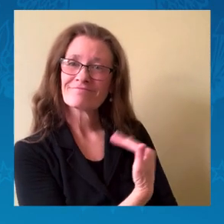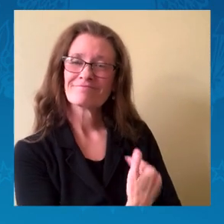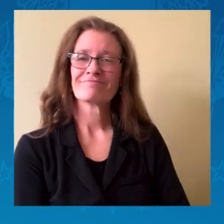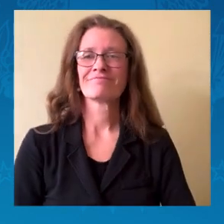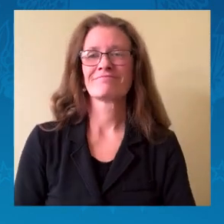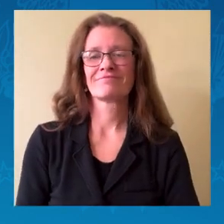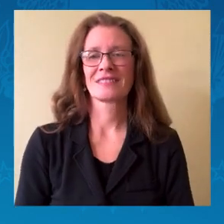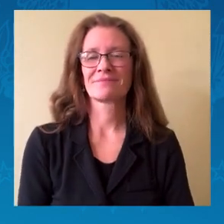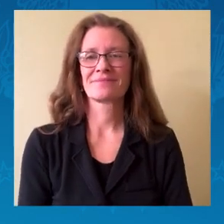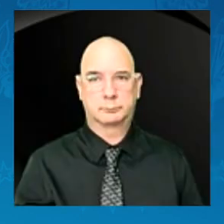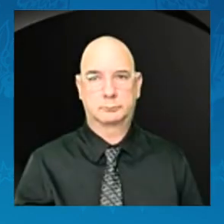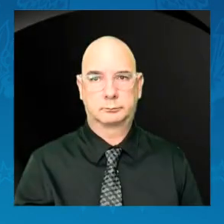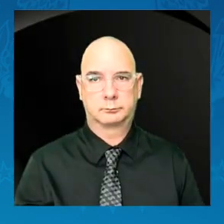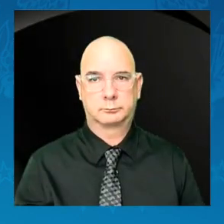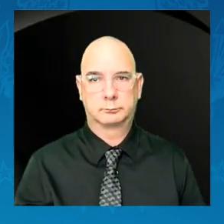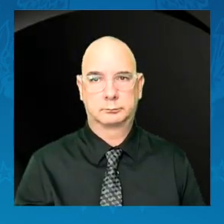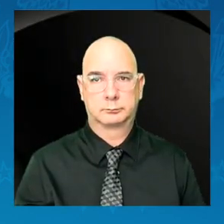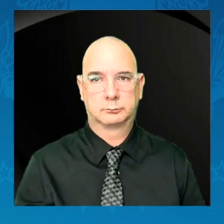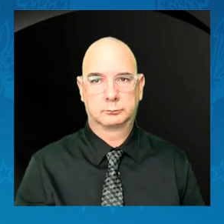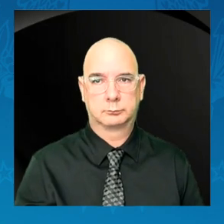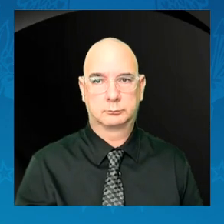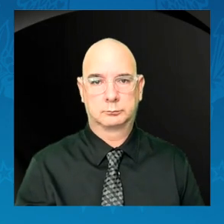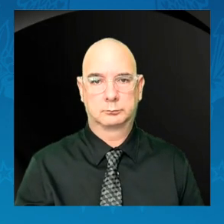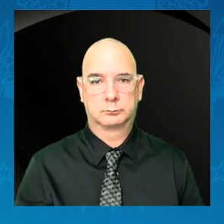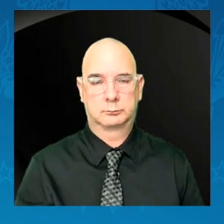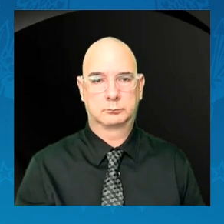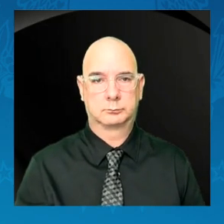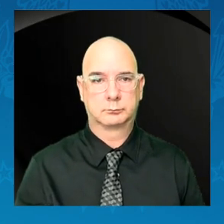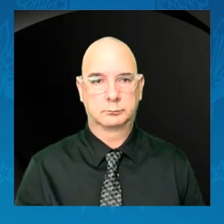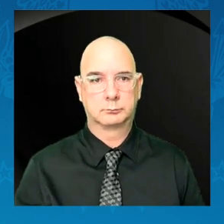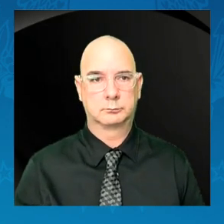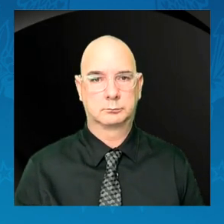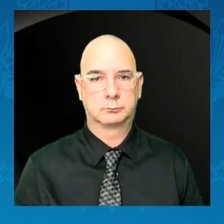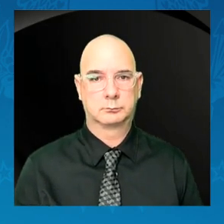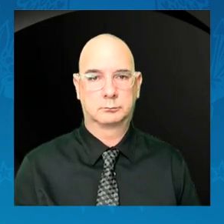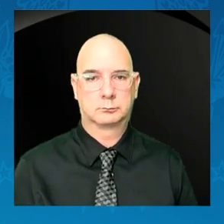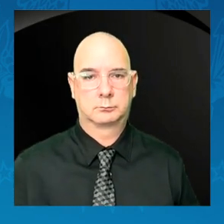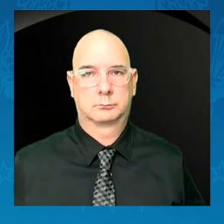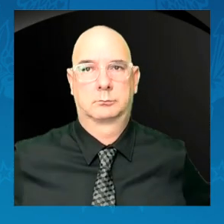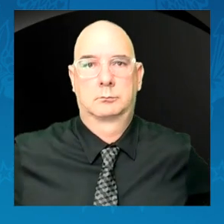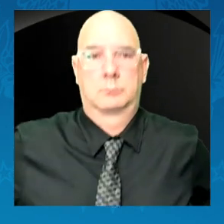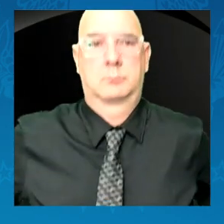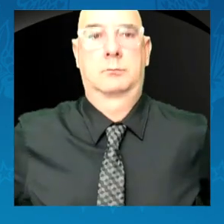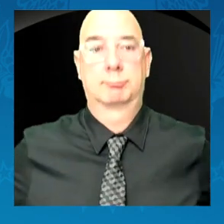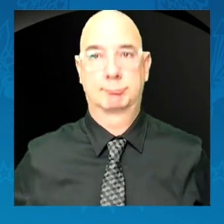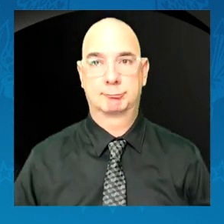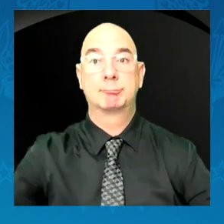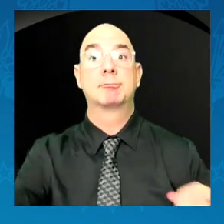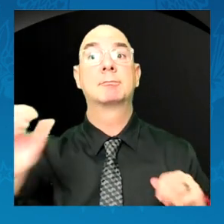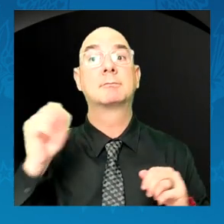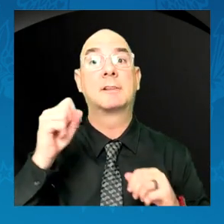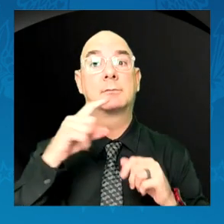I'm so honored to be here. Yes, the Department of the Interior greatly appreciates the opportunities to support